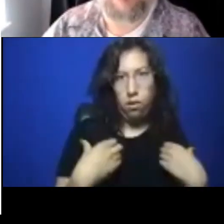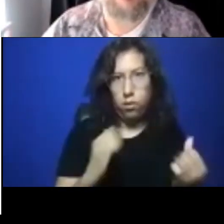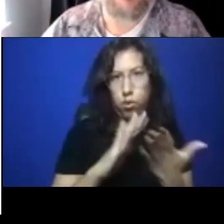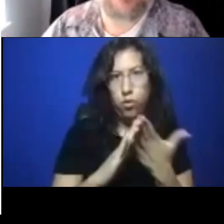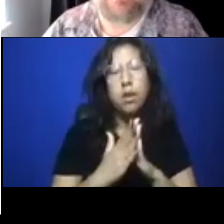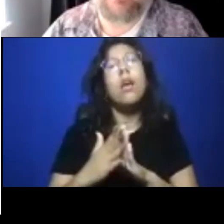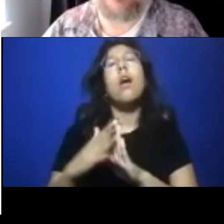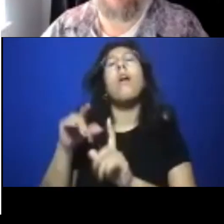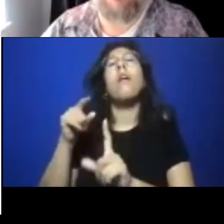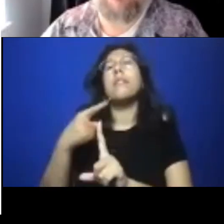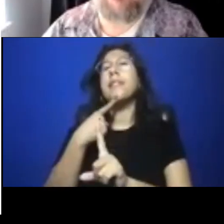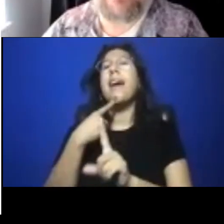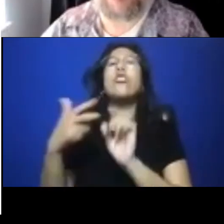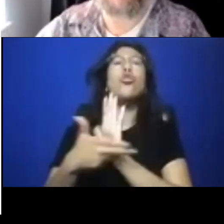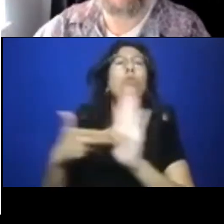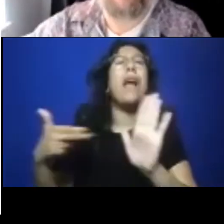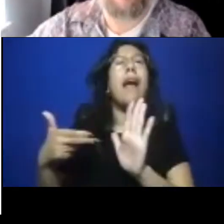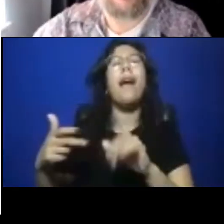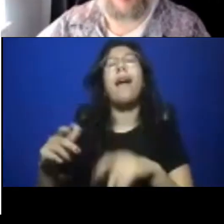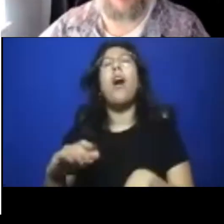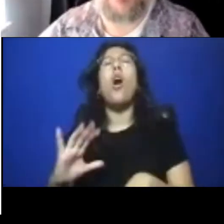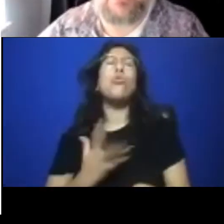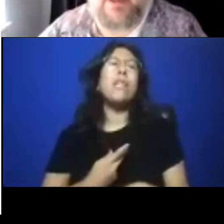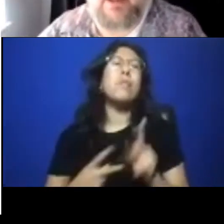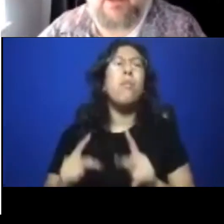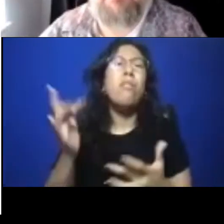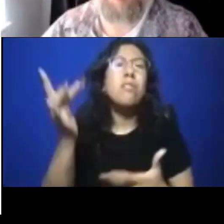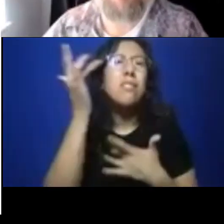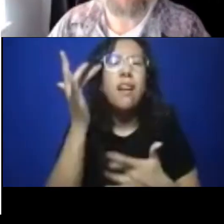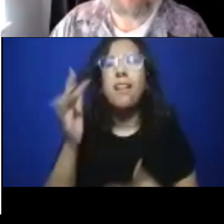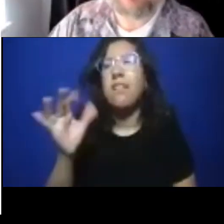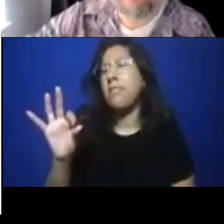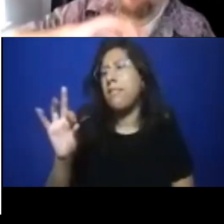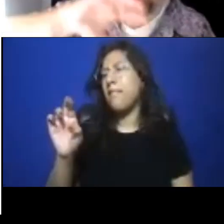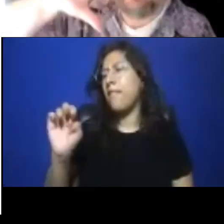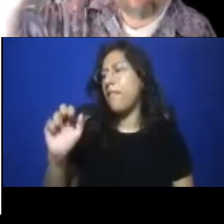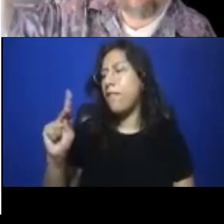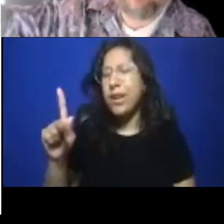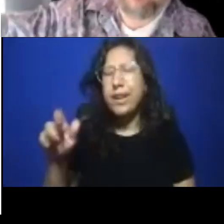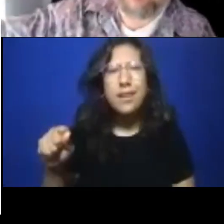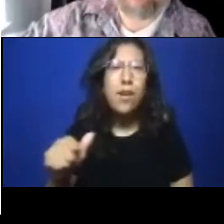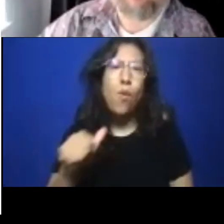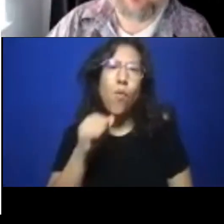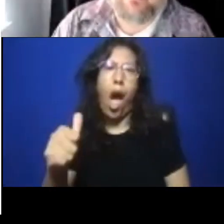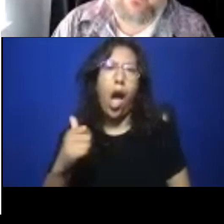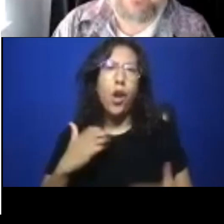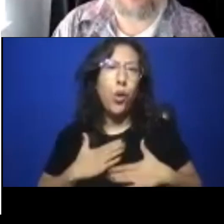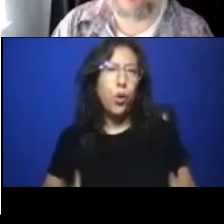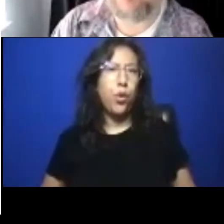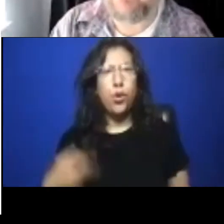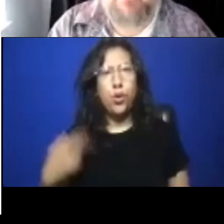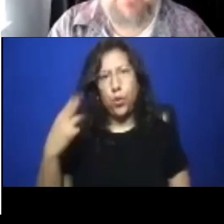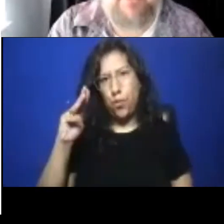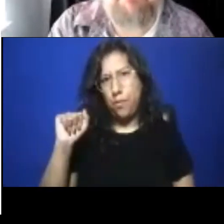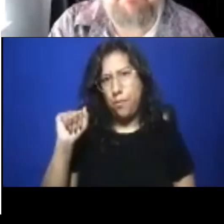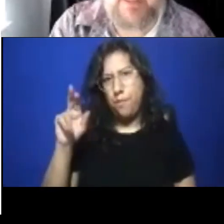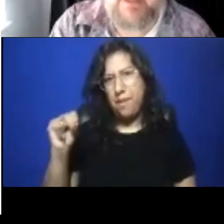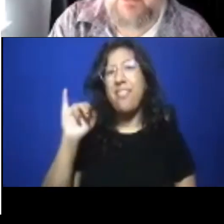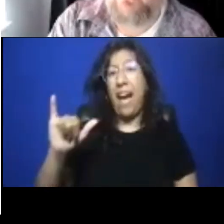are sick or freaks or not human. So that's kind of this cultural messaging that's happening.